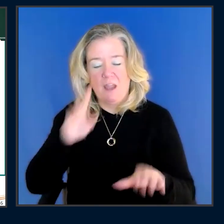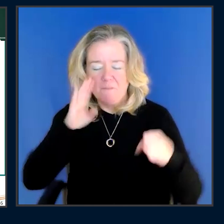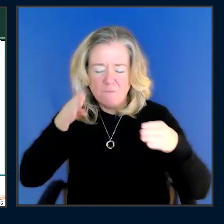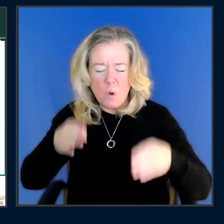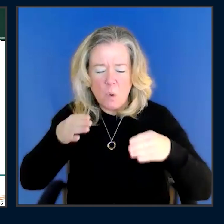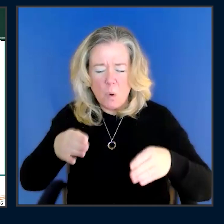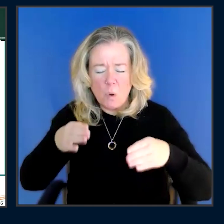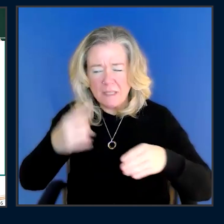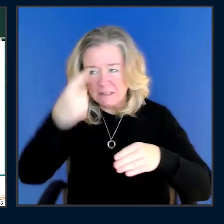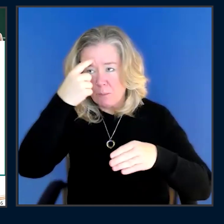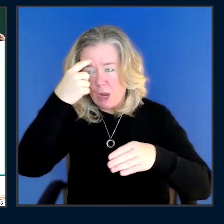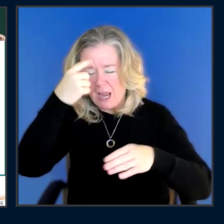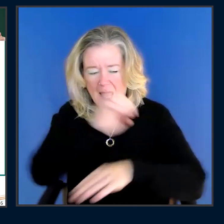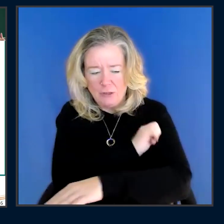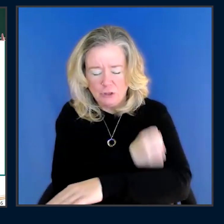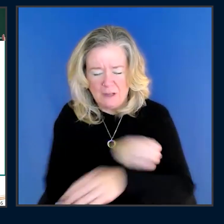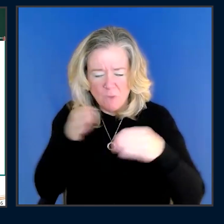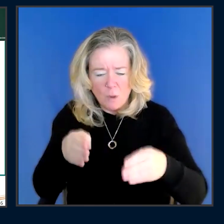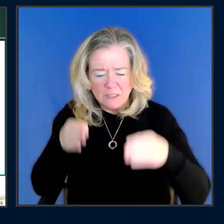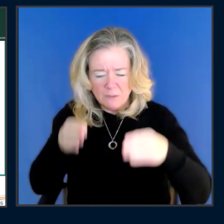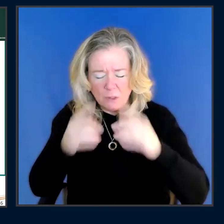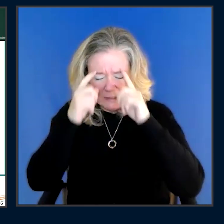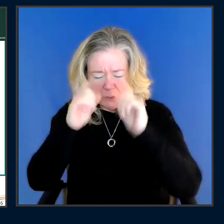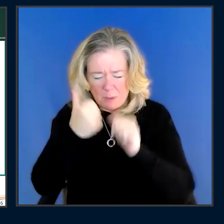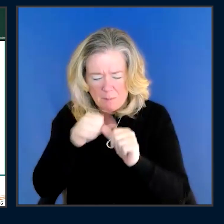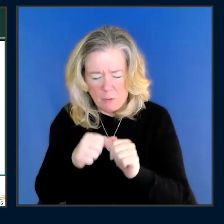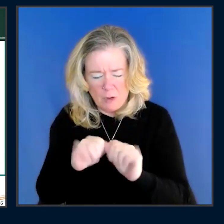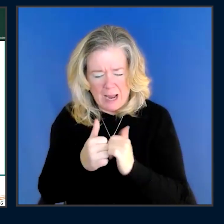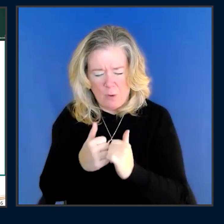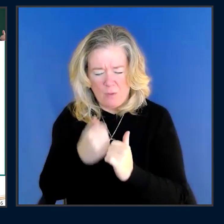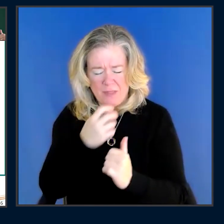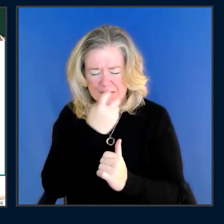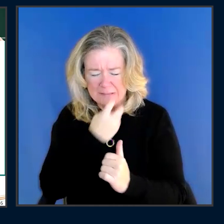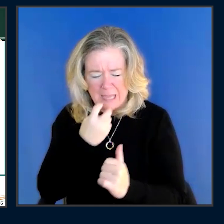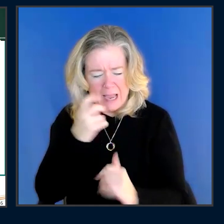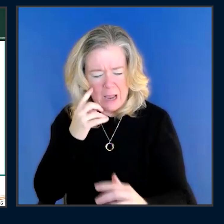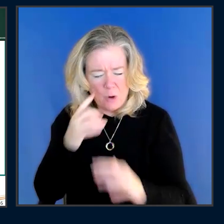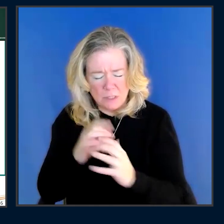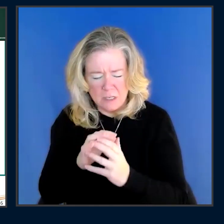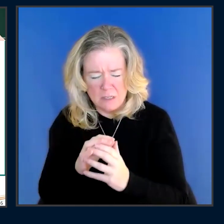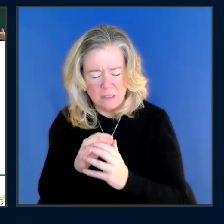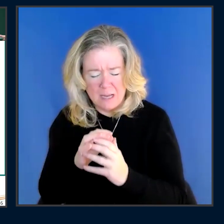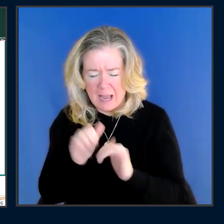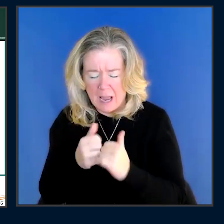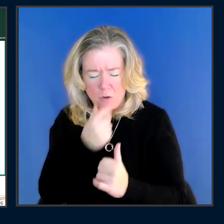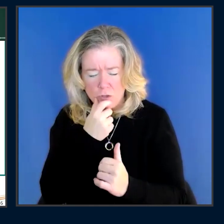so much cognitive energy on trying to remember the sounds that letters make or words they should